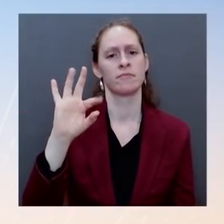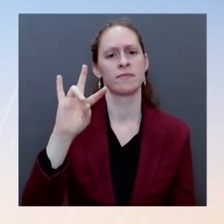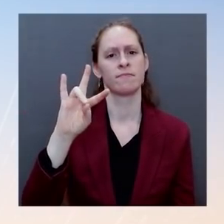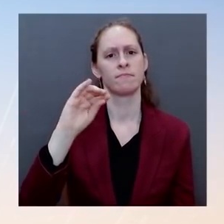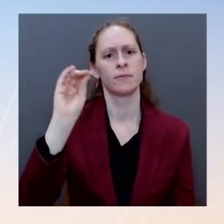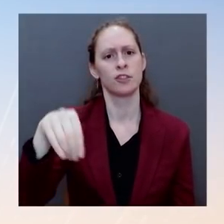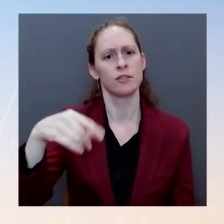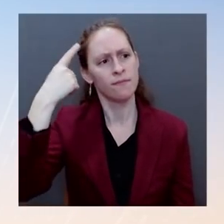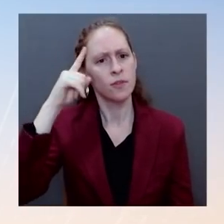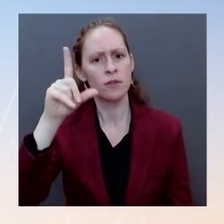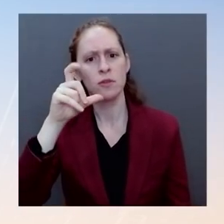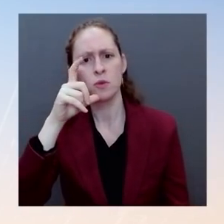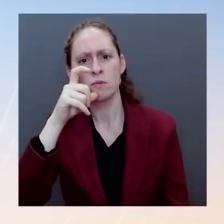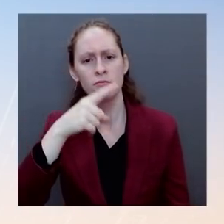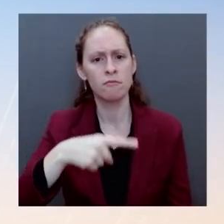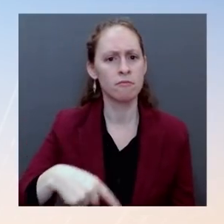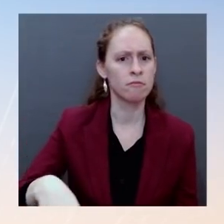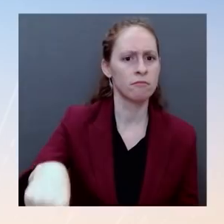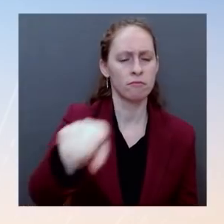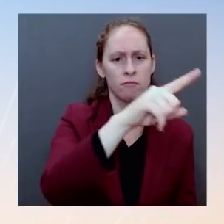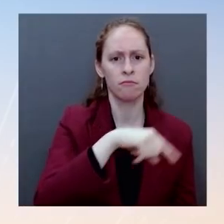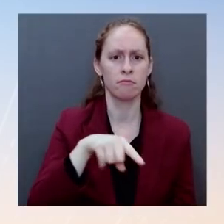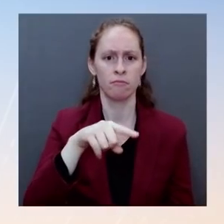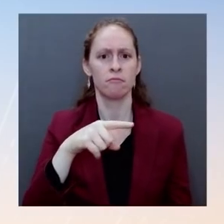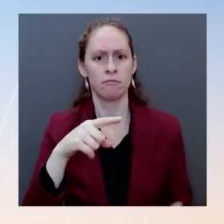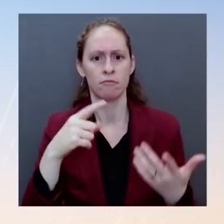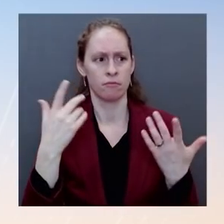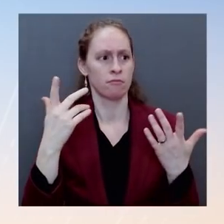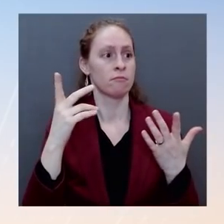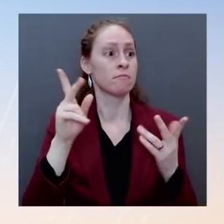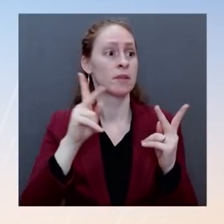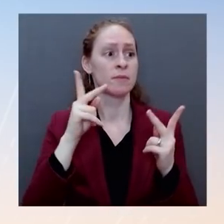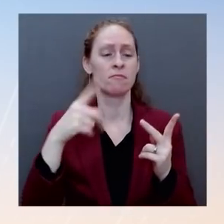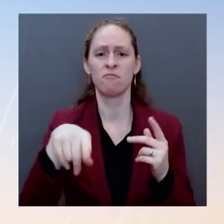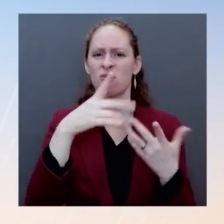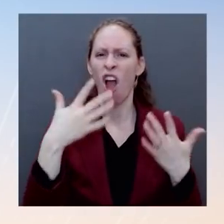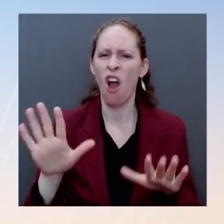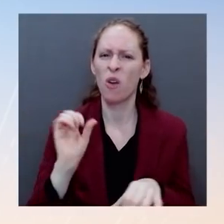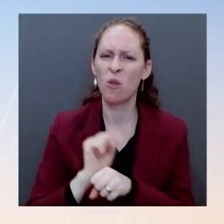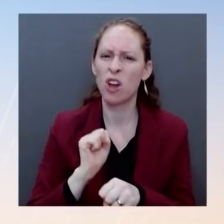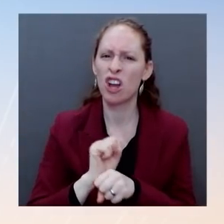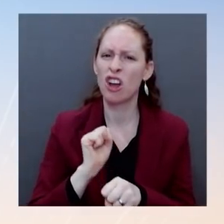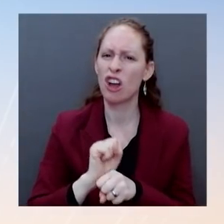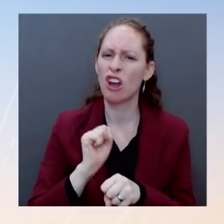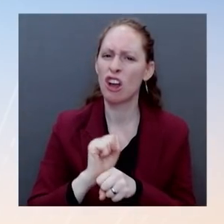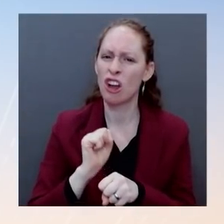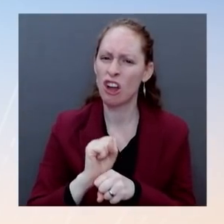And among the remaining 3 percent, the majority are grandparents or people with disabilities.